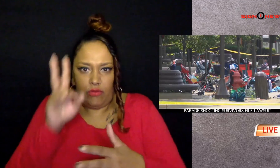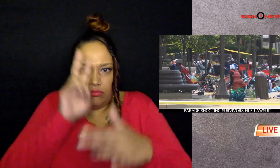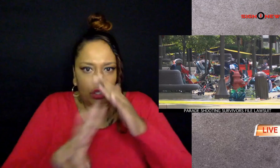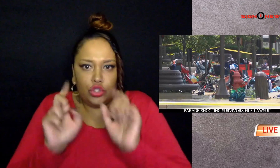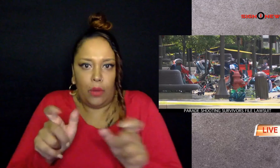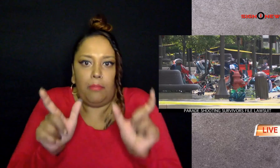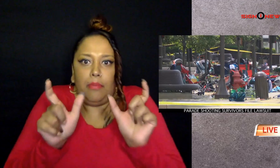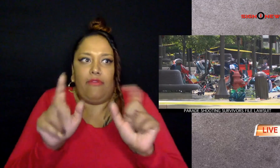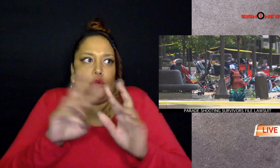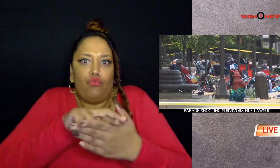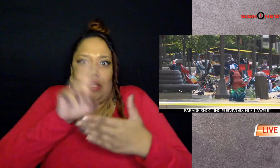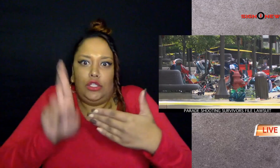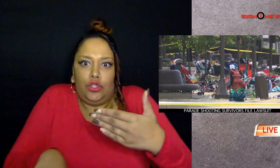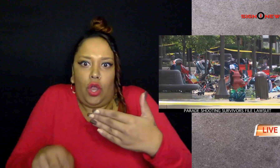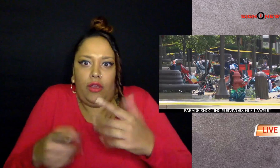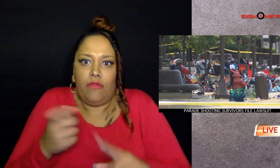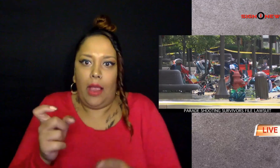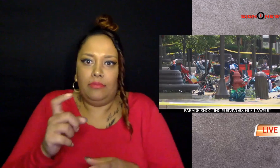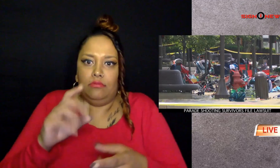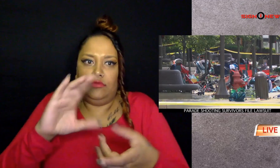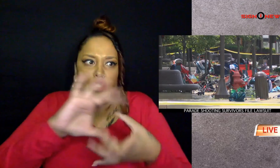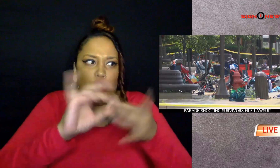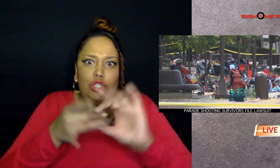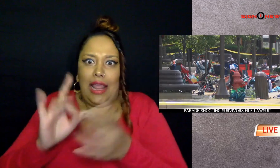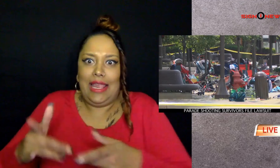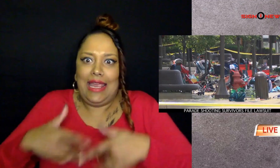the lawsuit alleges the shooting was a foreseeable and entirely